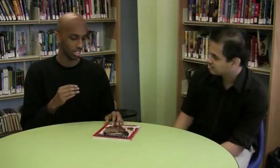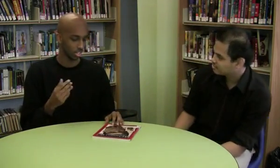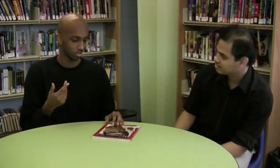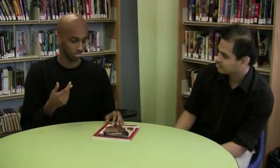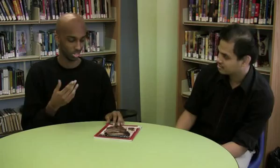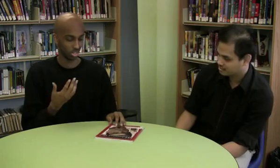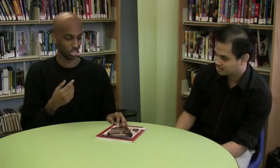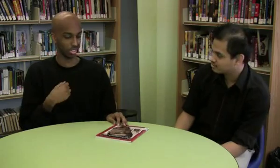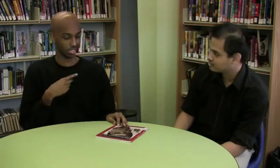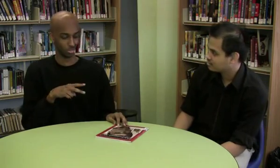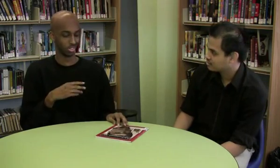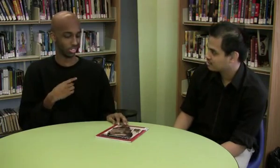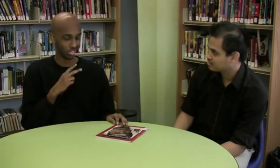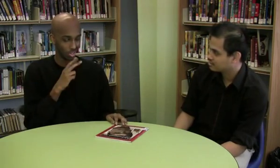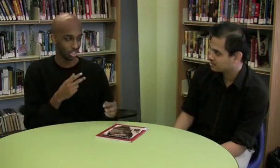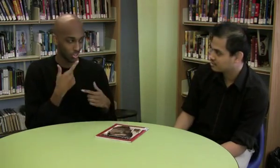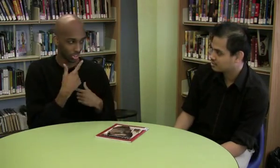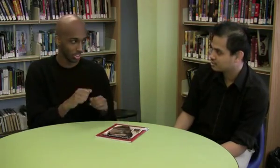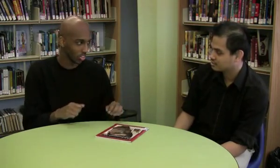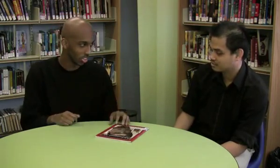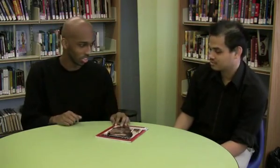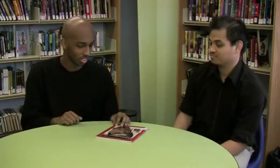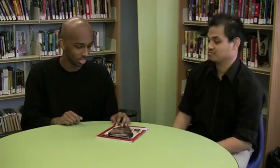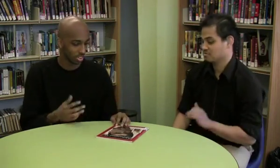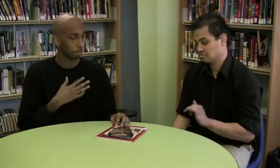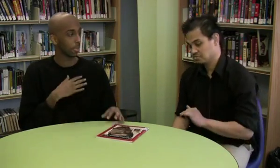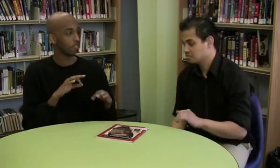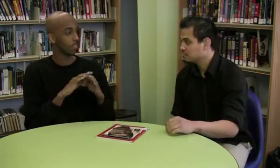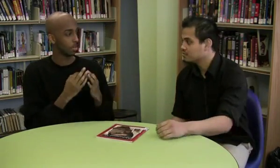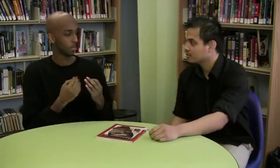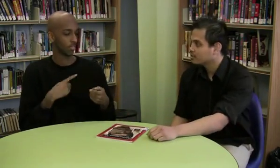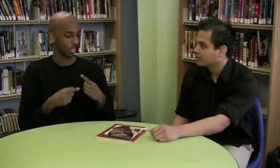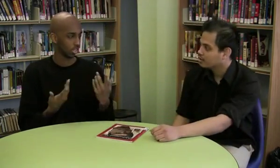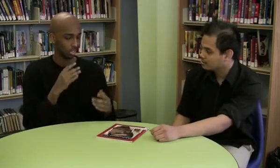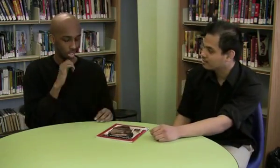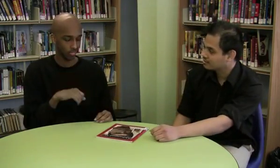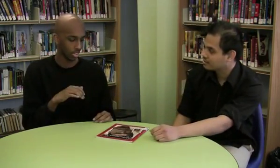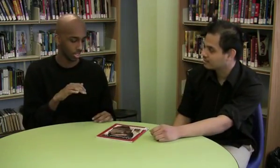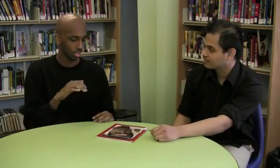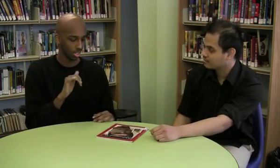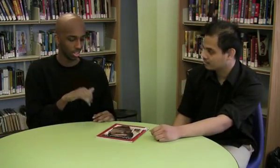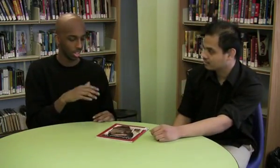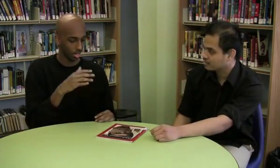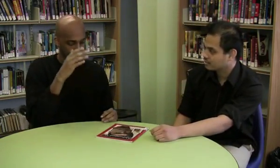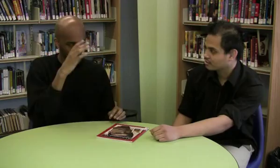This book should be really interesting. My family and my friends really love this guy.